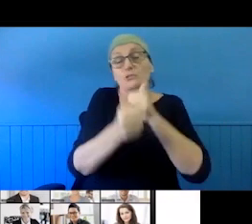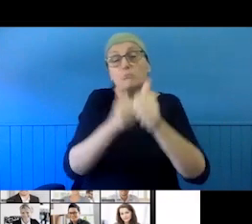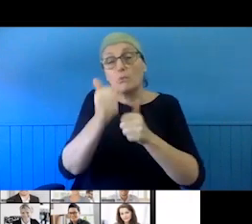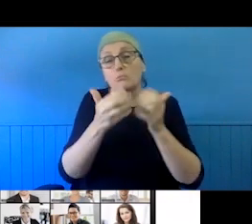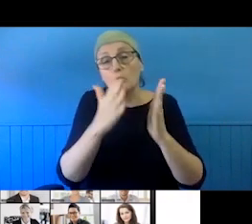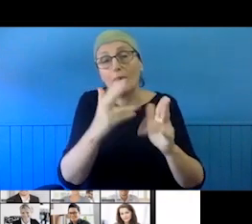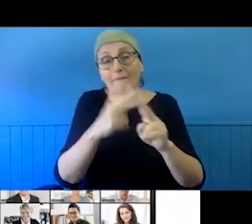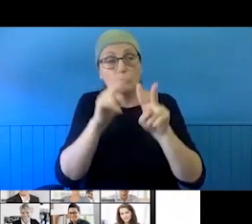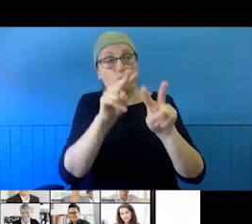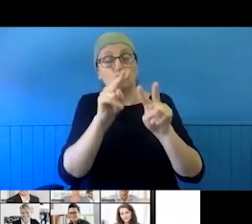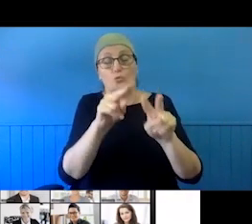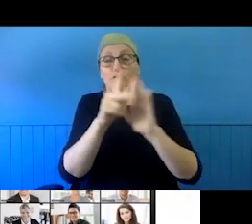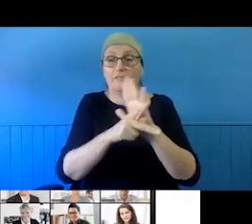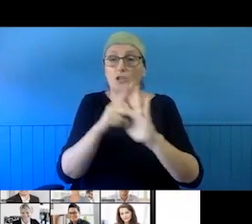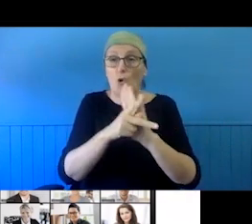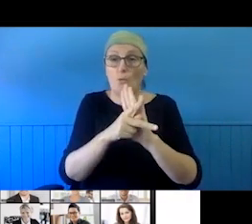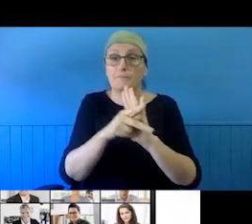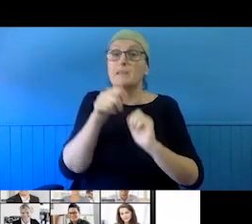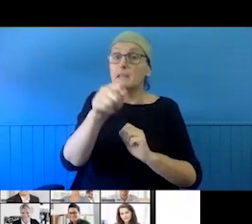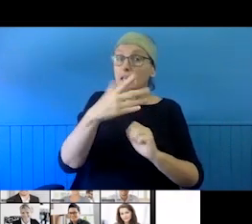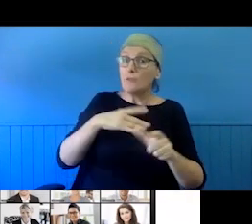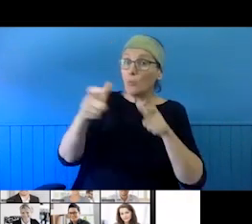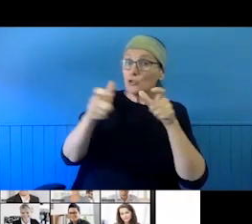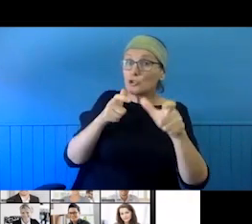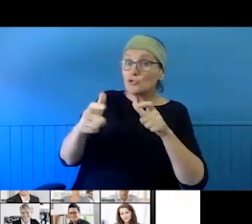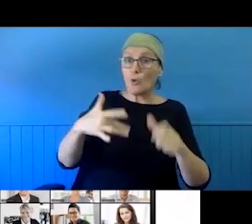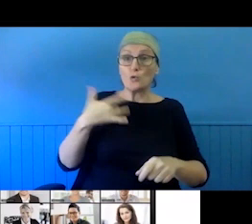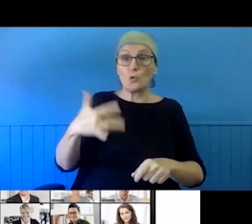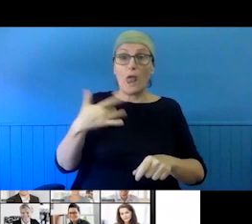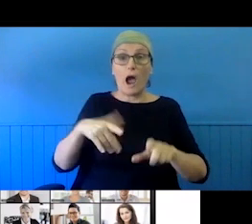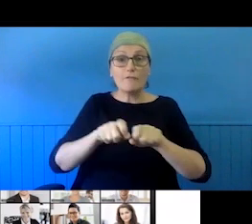livestream, where maybe you want it to appear within your website,